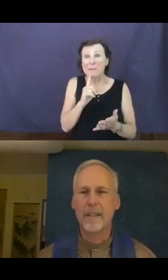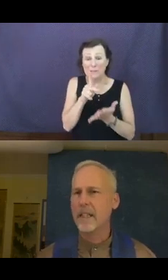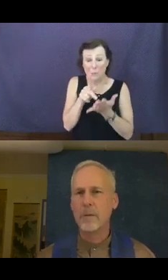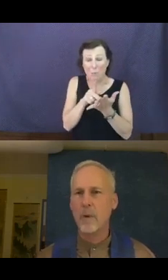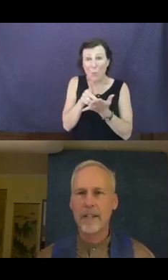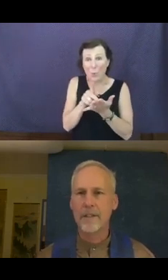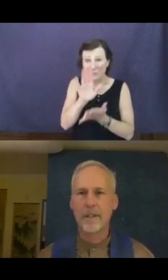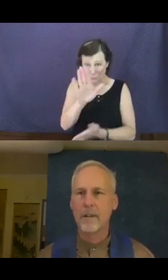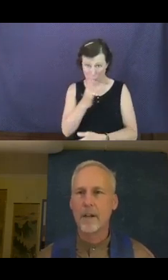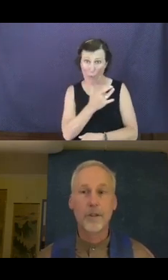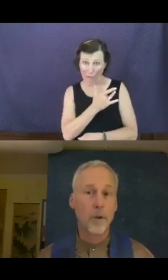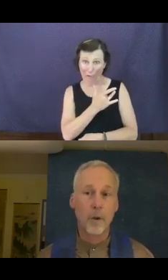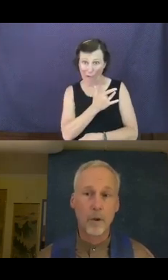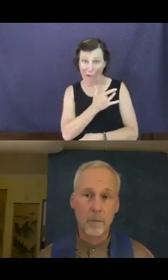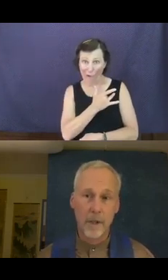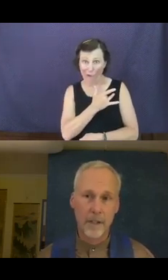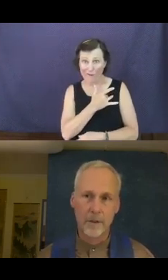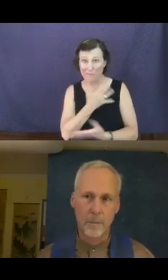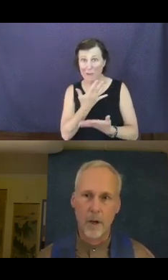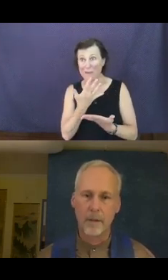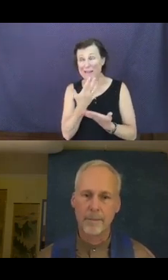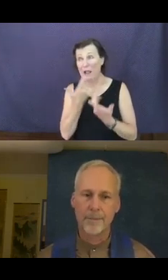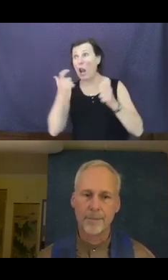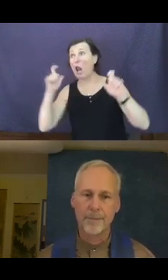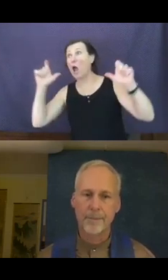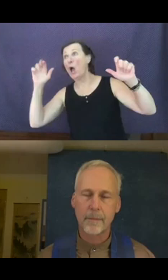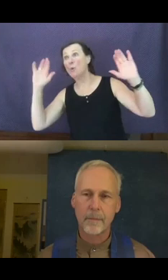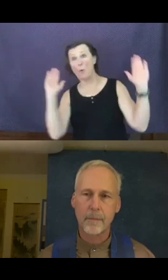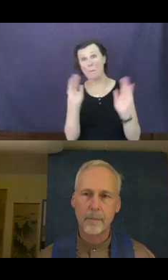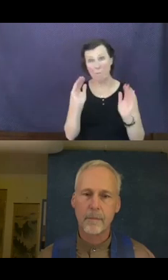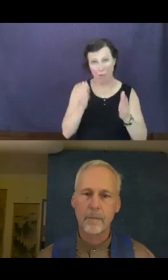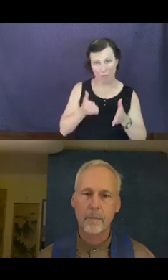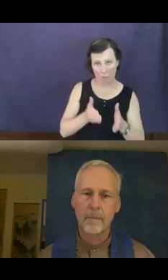in ways large or in ways small?